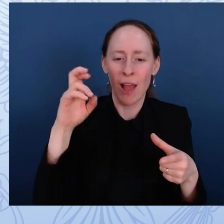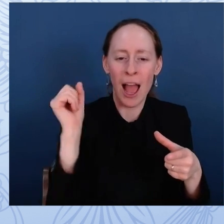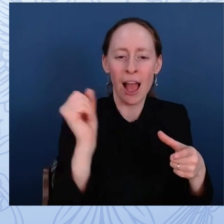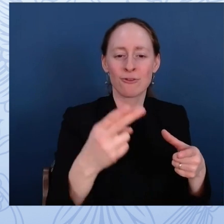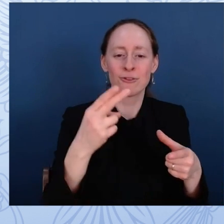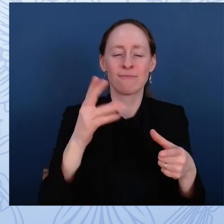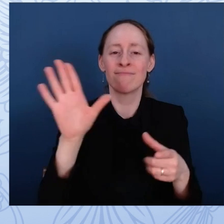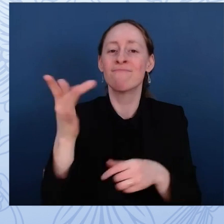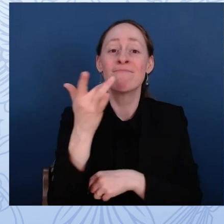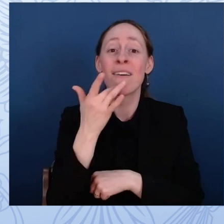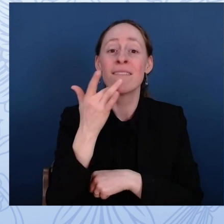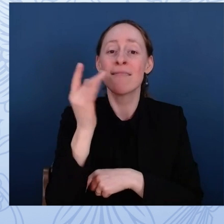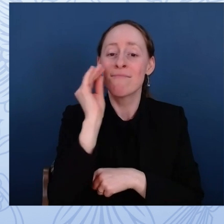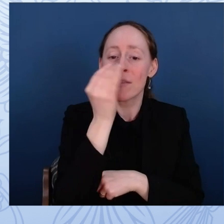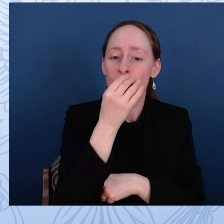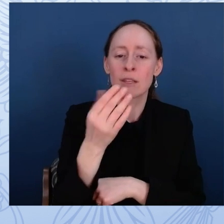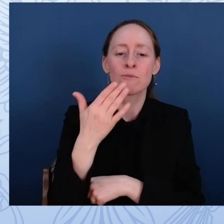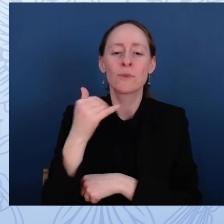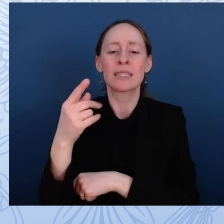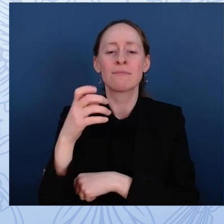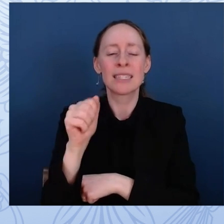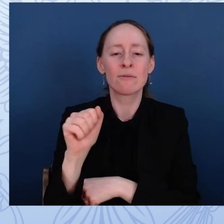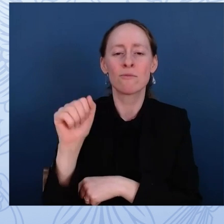common in both the United States and Japan,